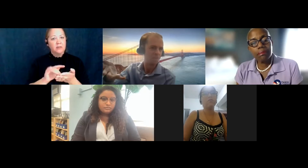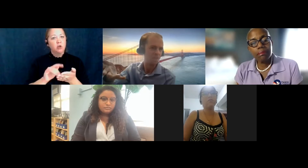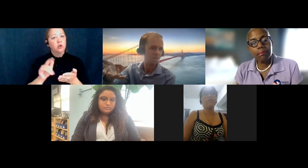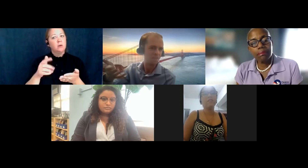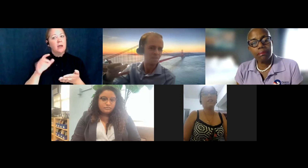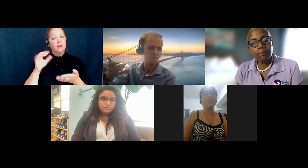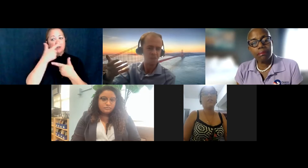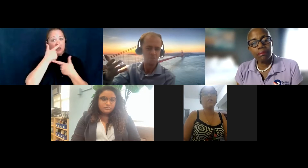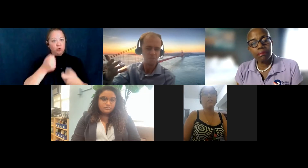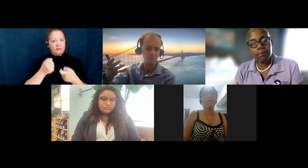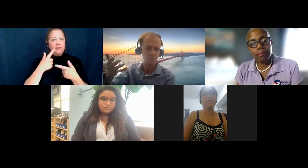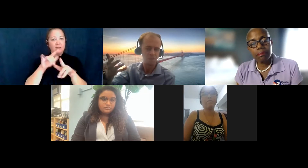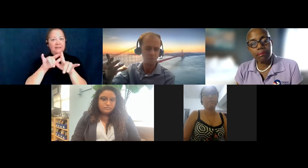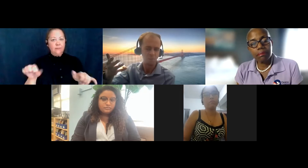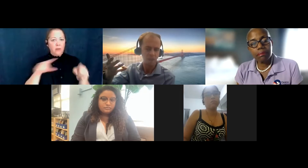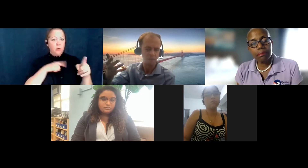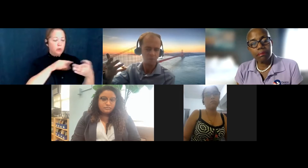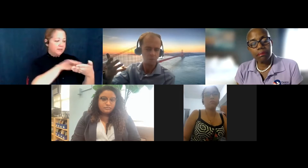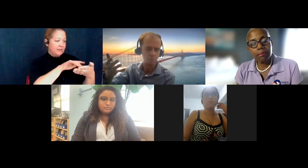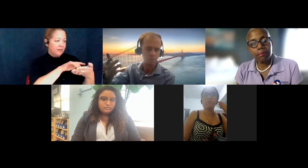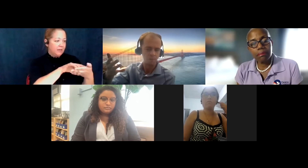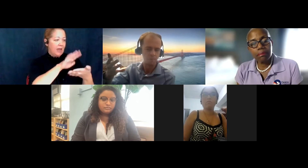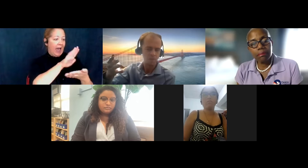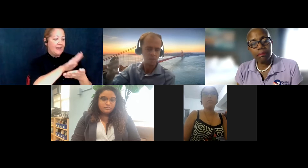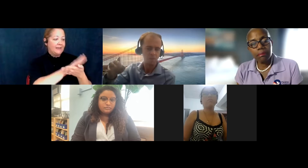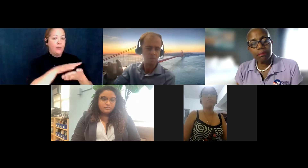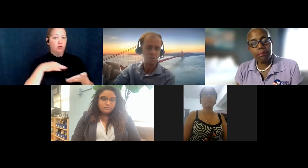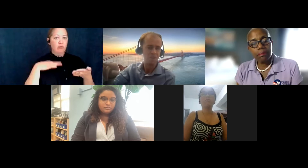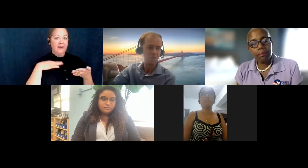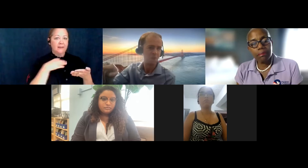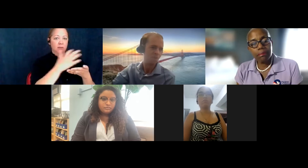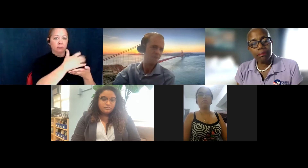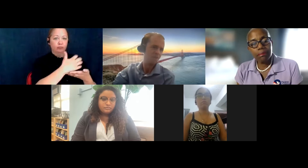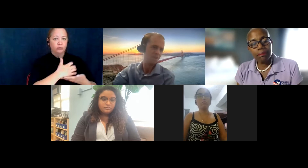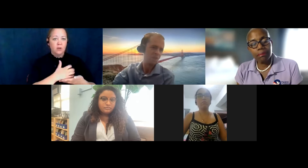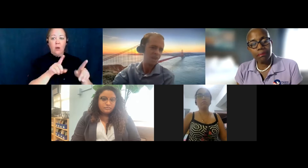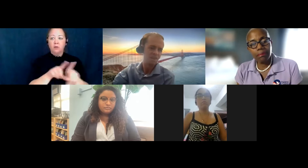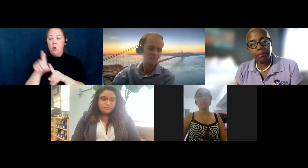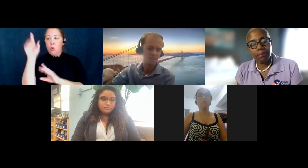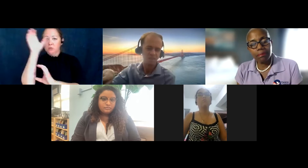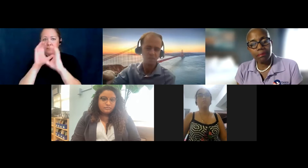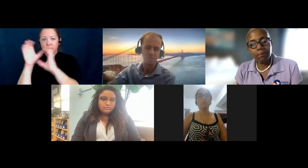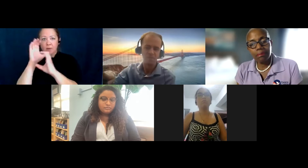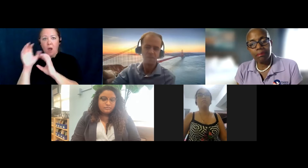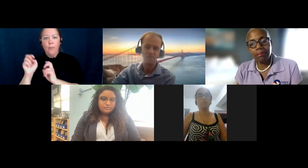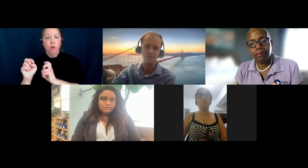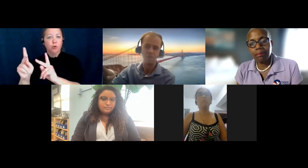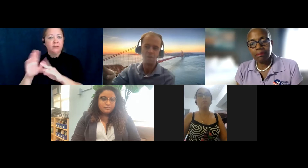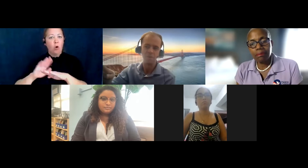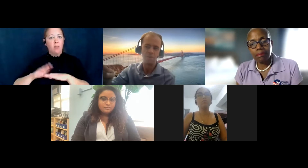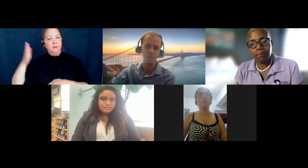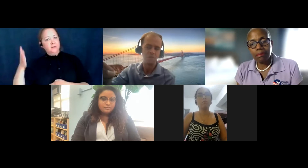while at the same time with that, you were seeking opportunities on the side to do experiential,